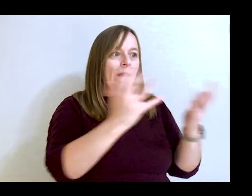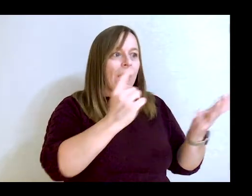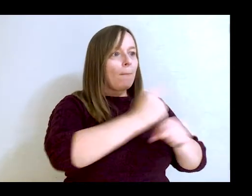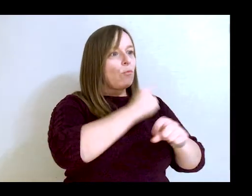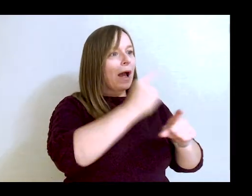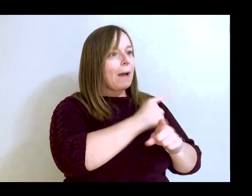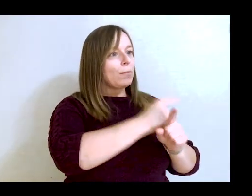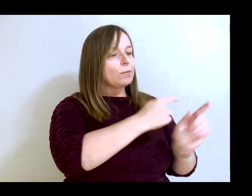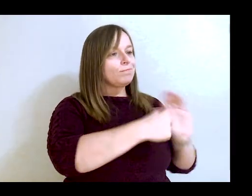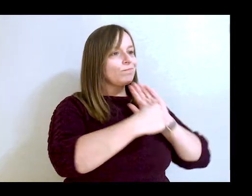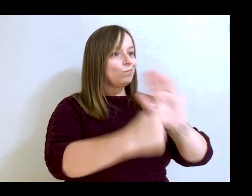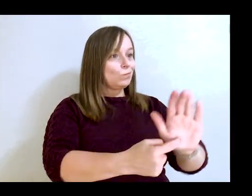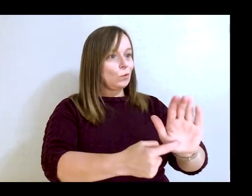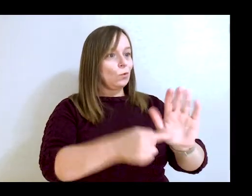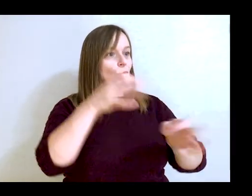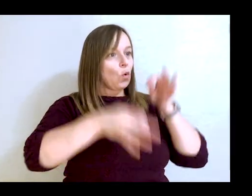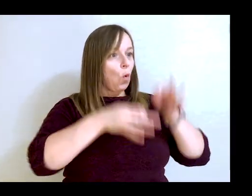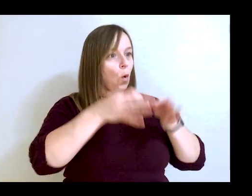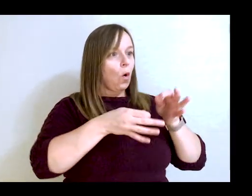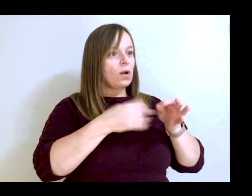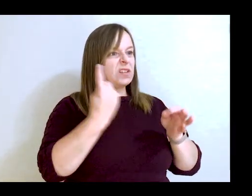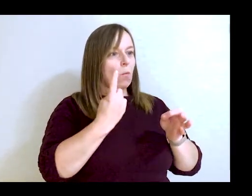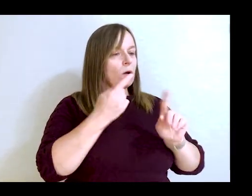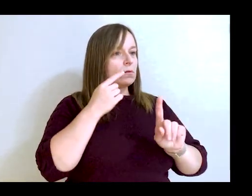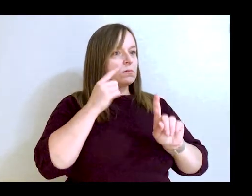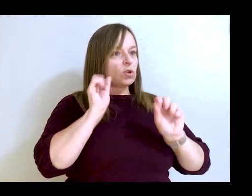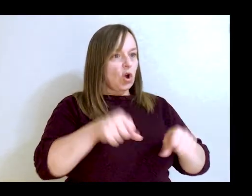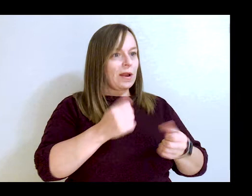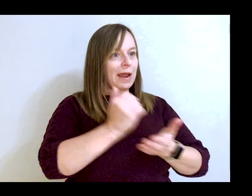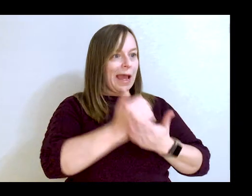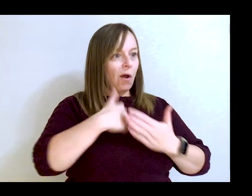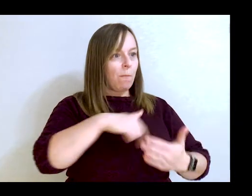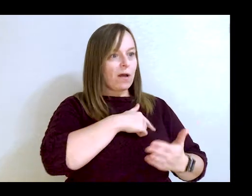have the proper representation and someone who really could help us